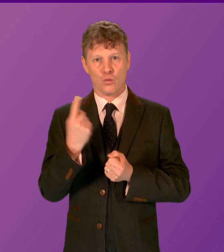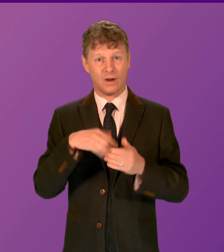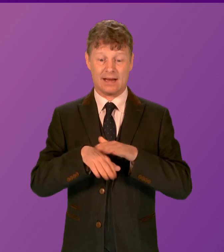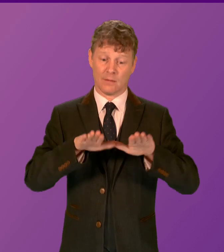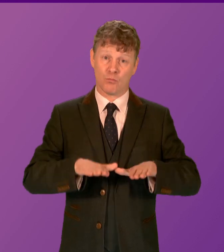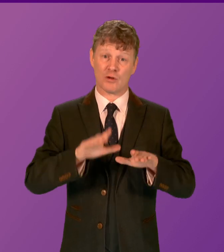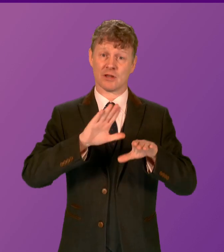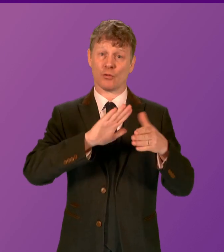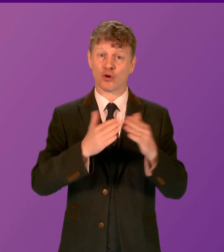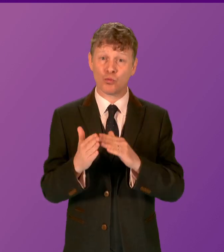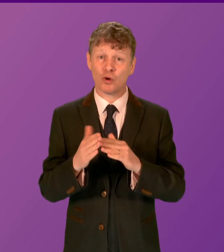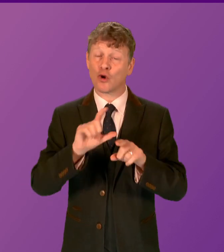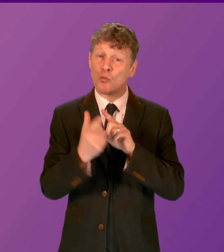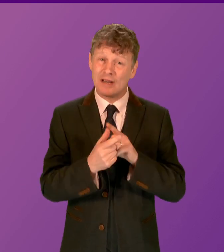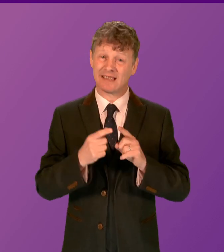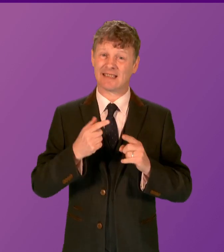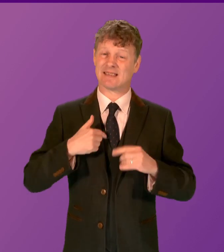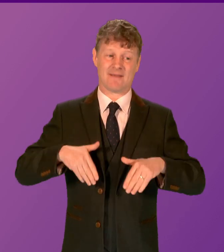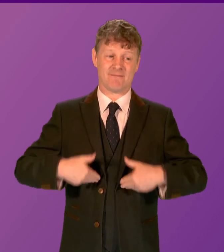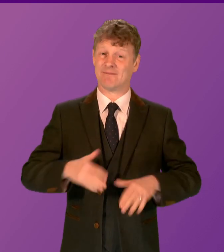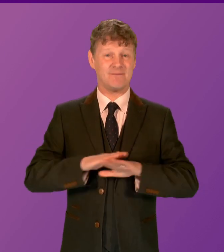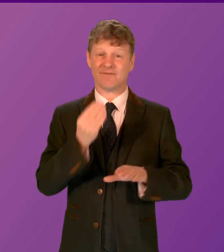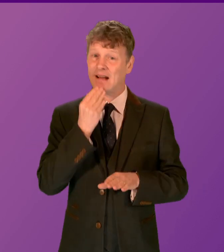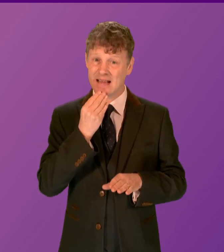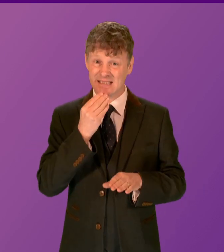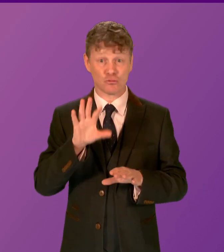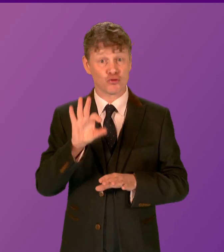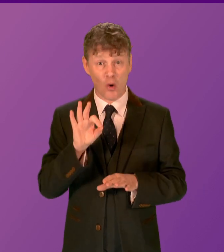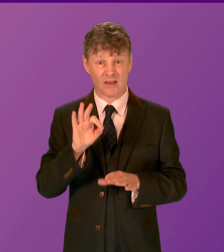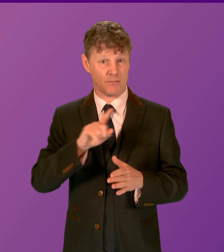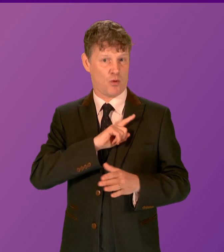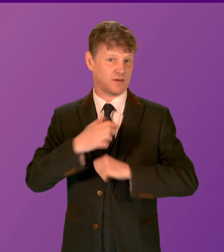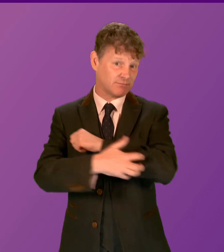access food or water not out of choice because they are fasting for Ramadan, but because of poverty or conflict.